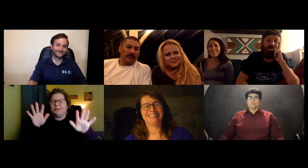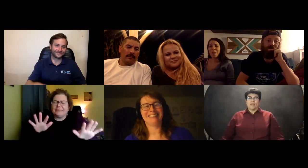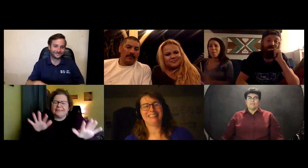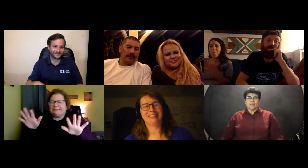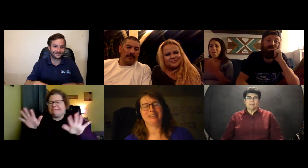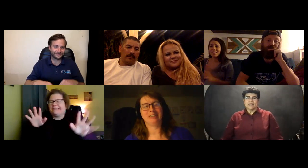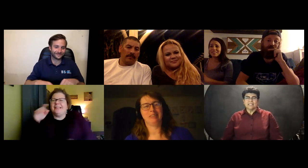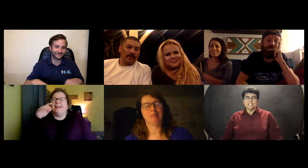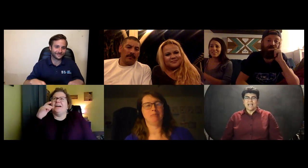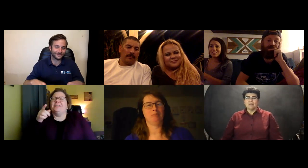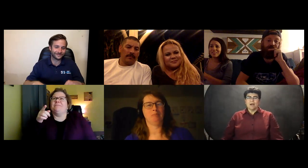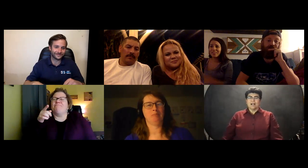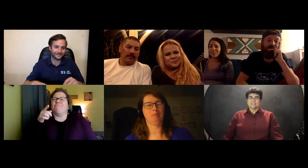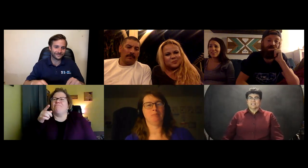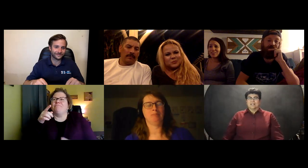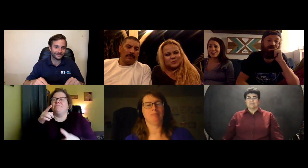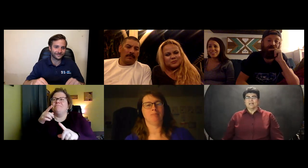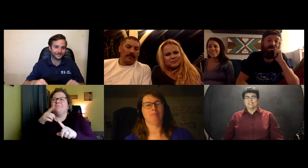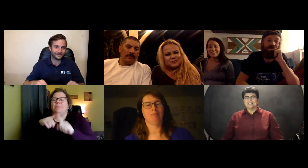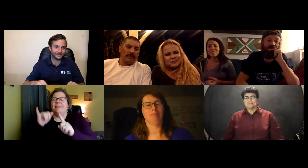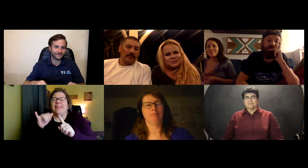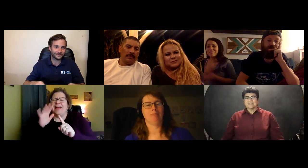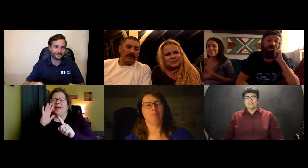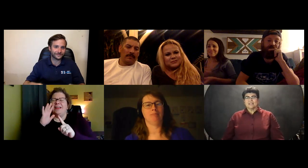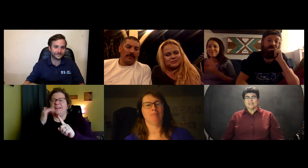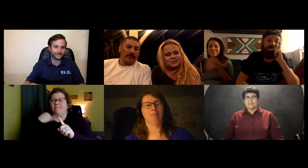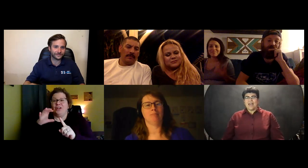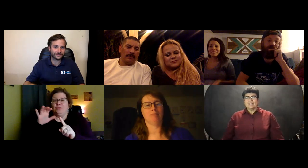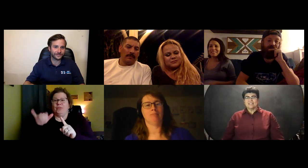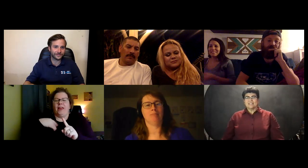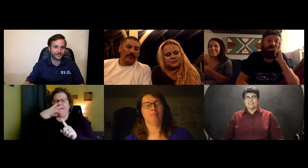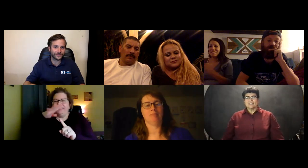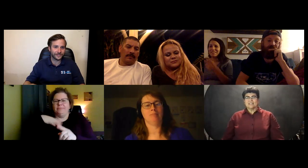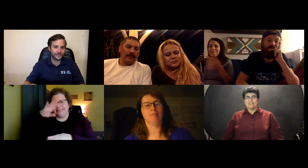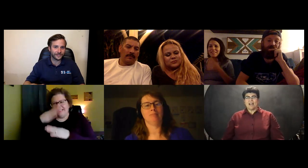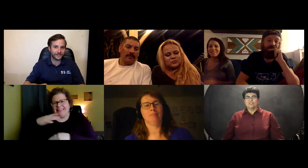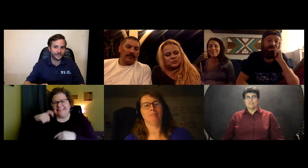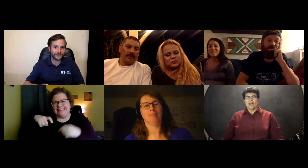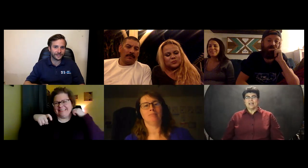everybody play in the sandbox